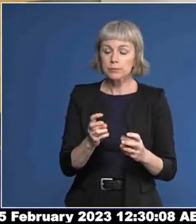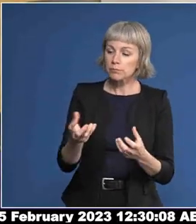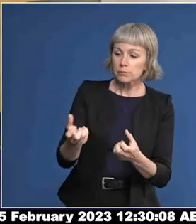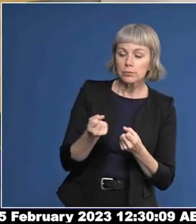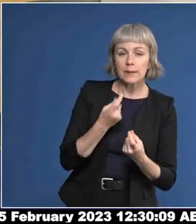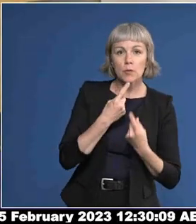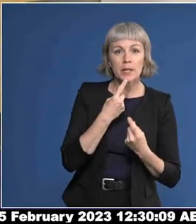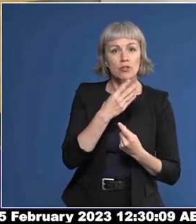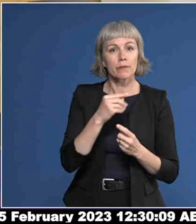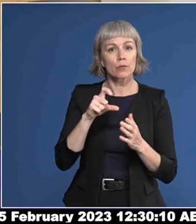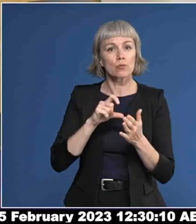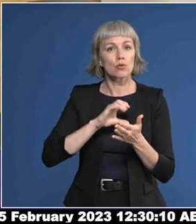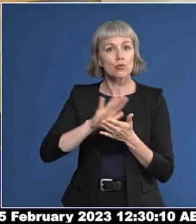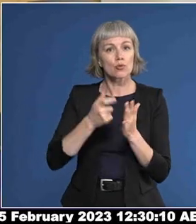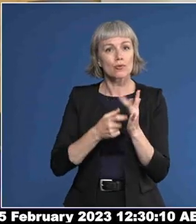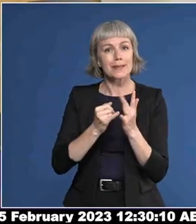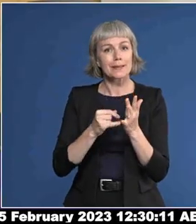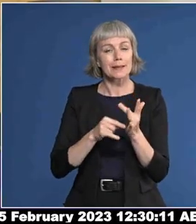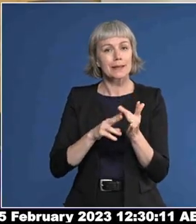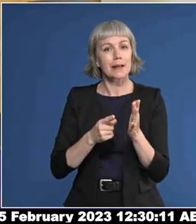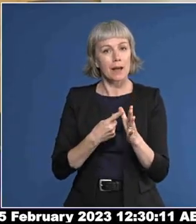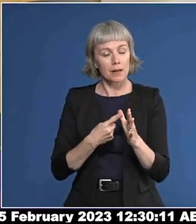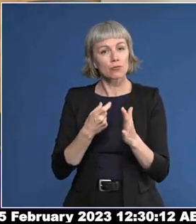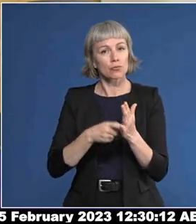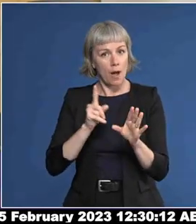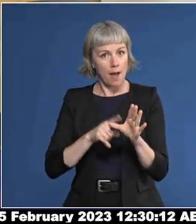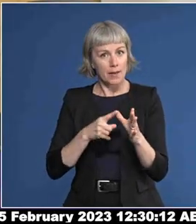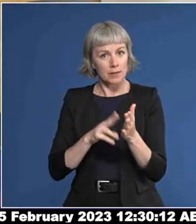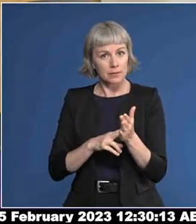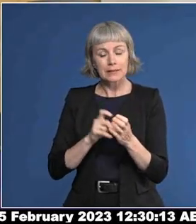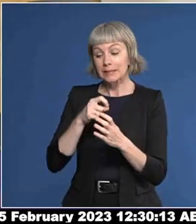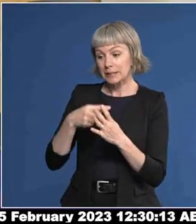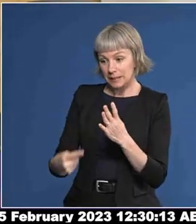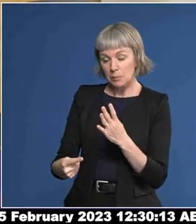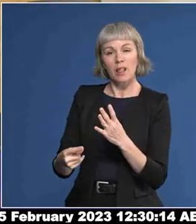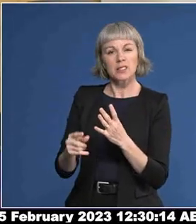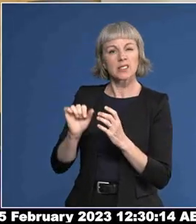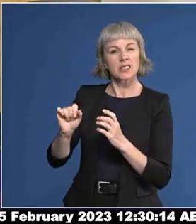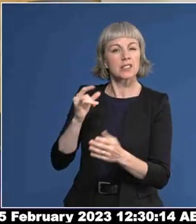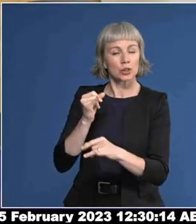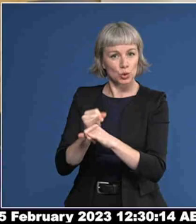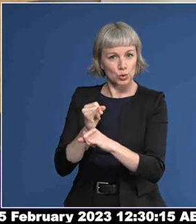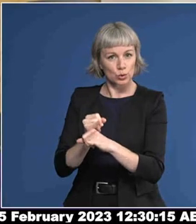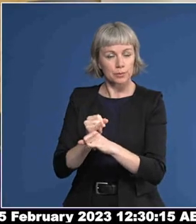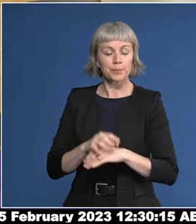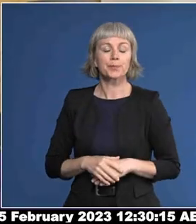Have any of your organisations reached out to the institute to make inquiries as to